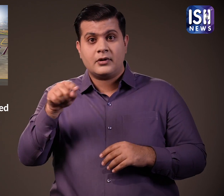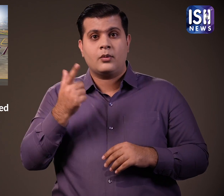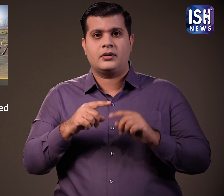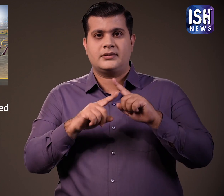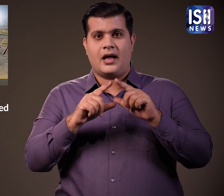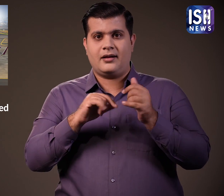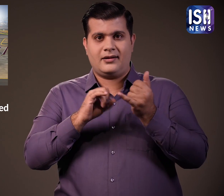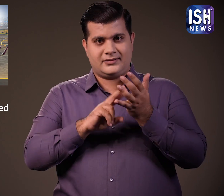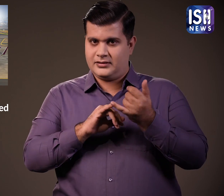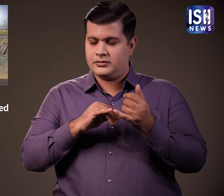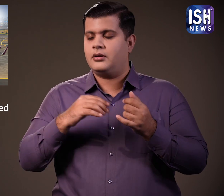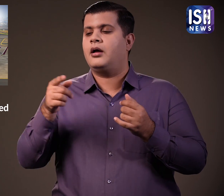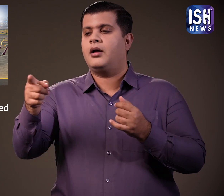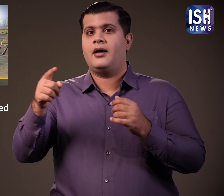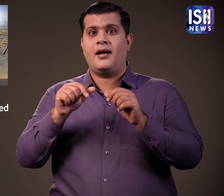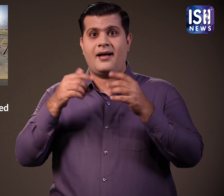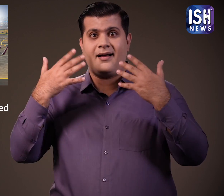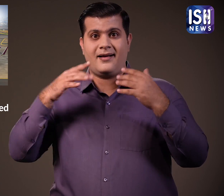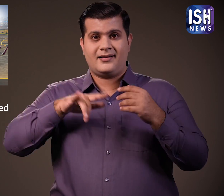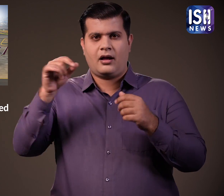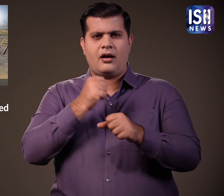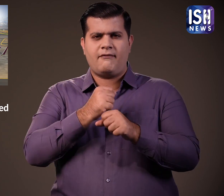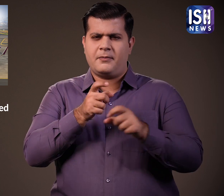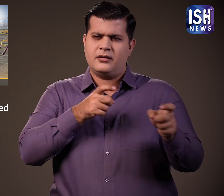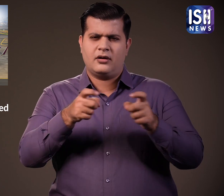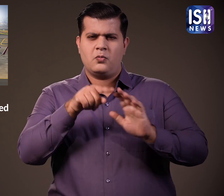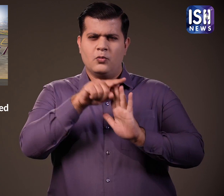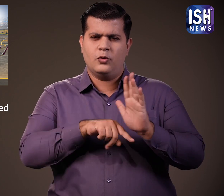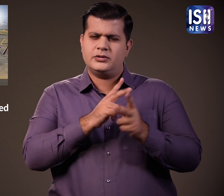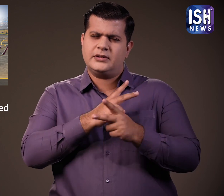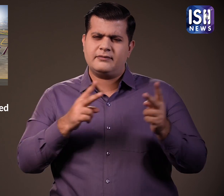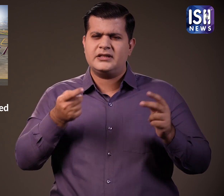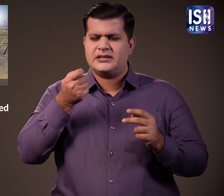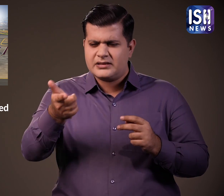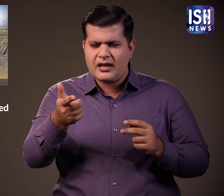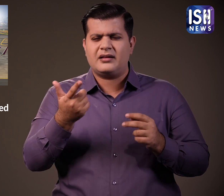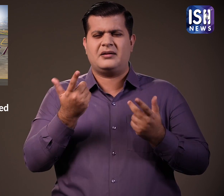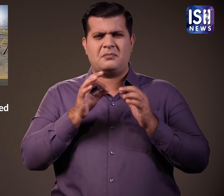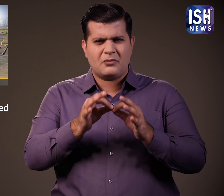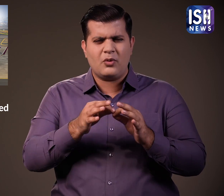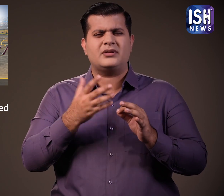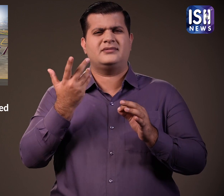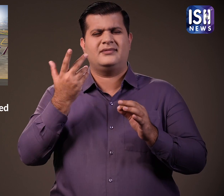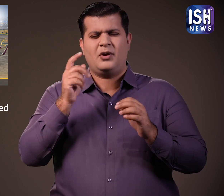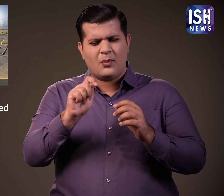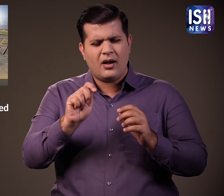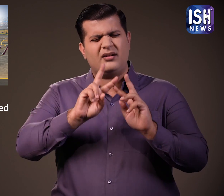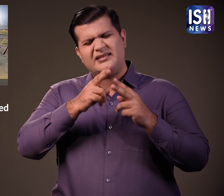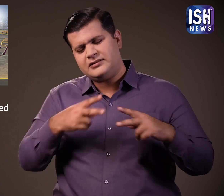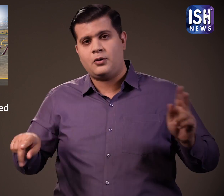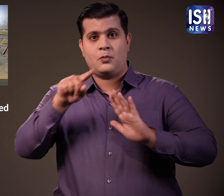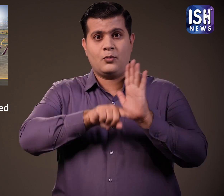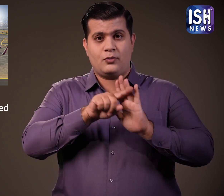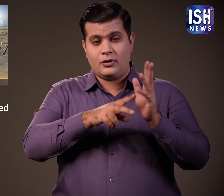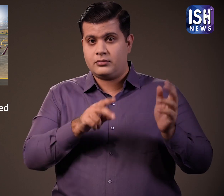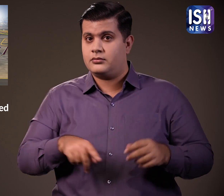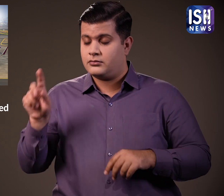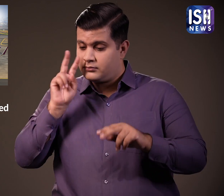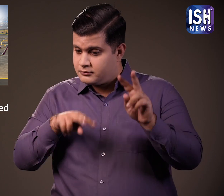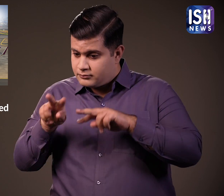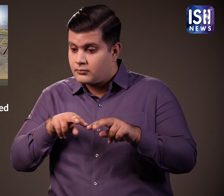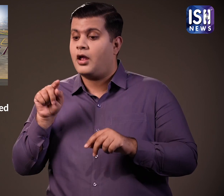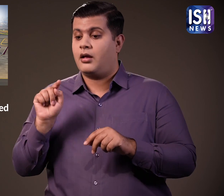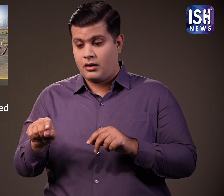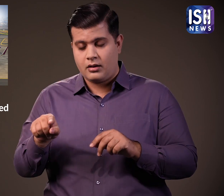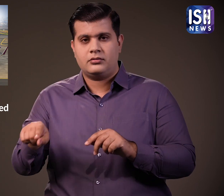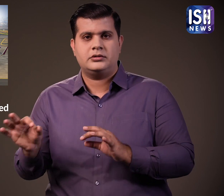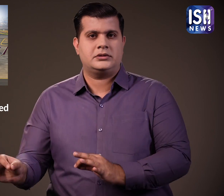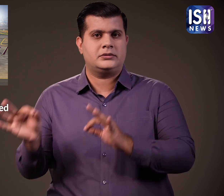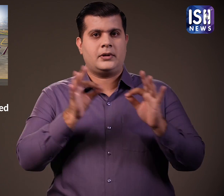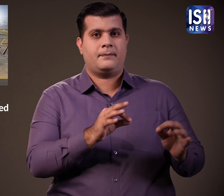The rules and pay structure of Air India was set up by the government,